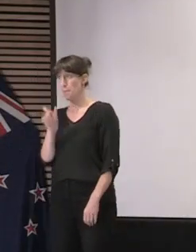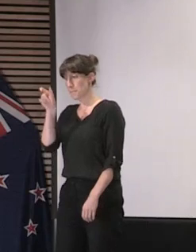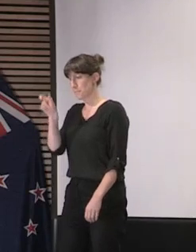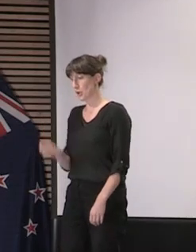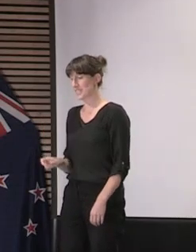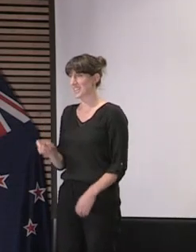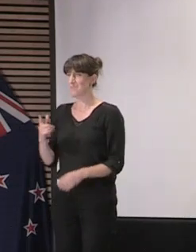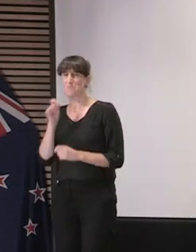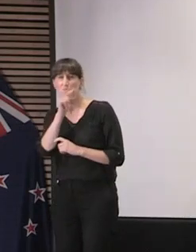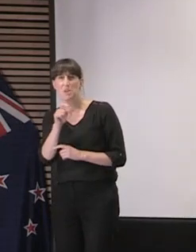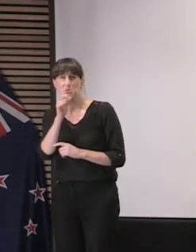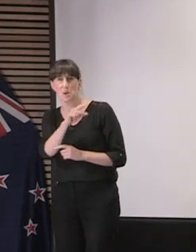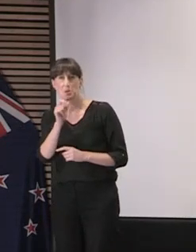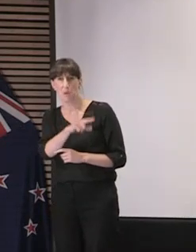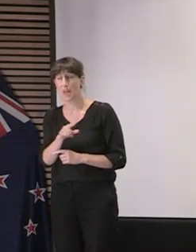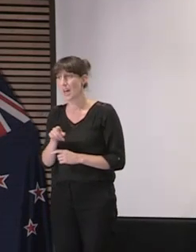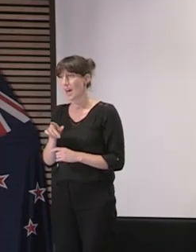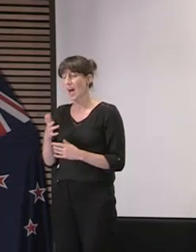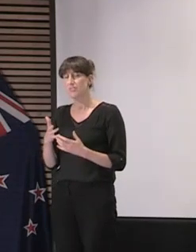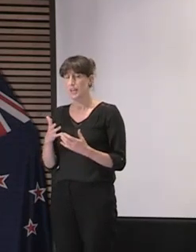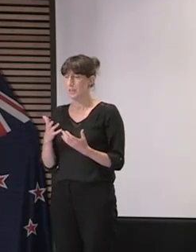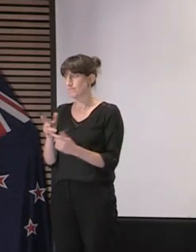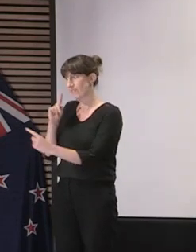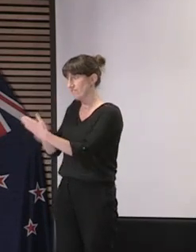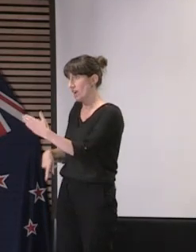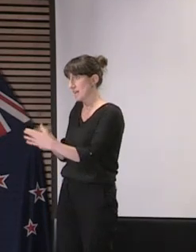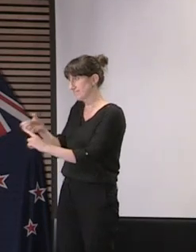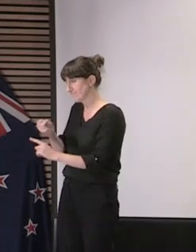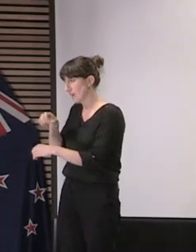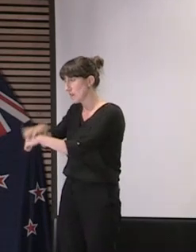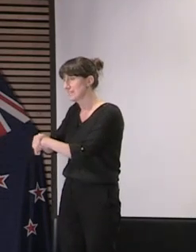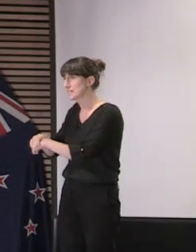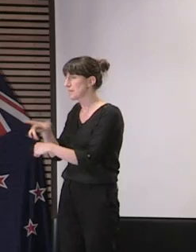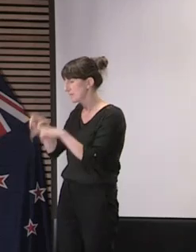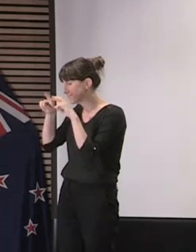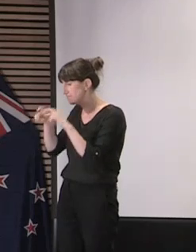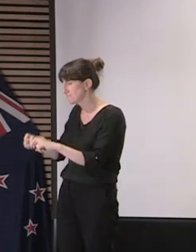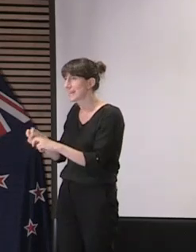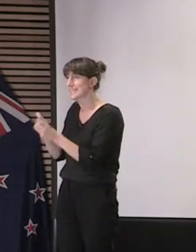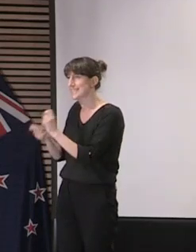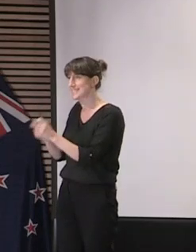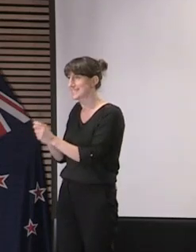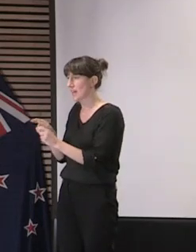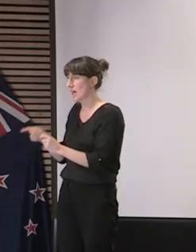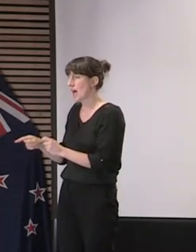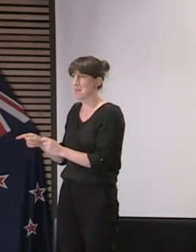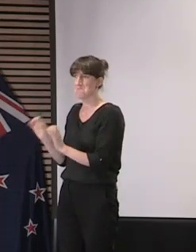out one of the spitting attacks, but they don't have an illness, is there still a